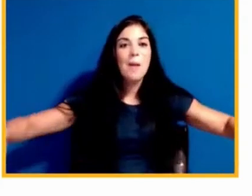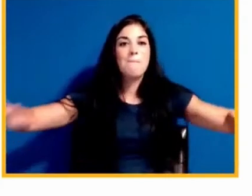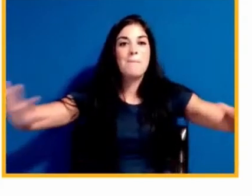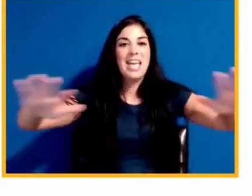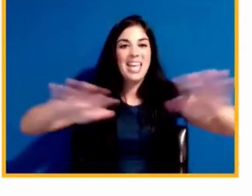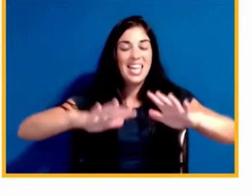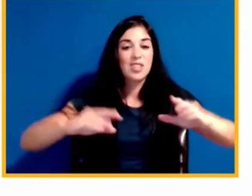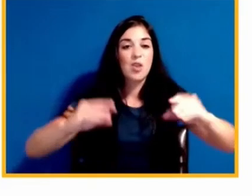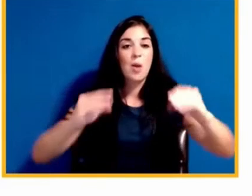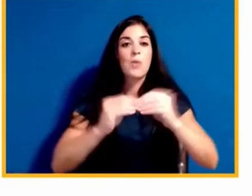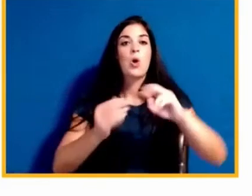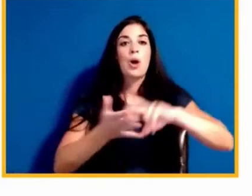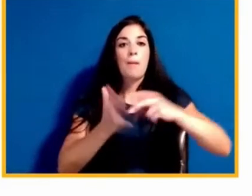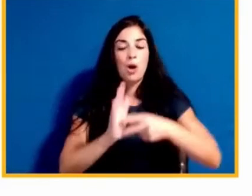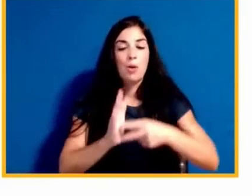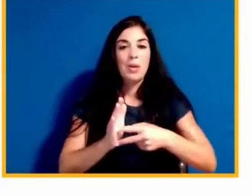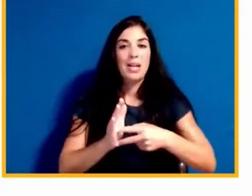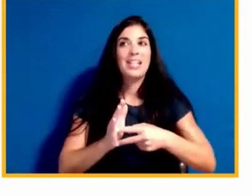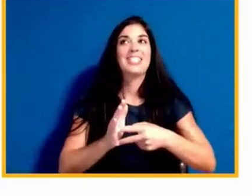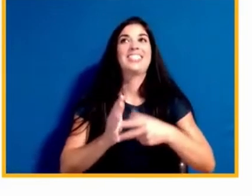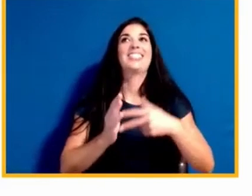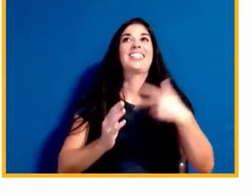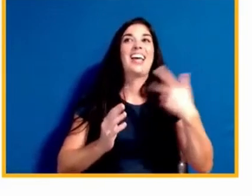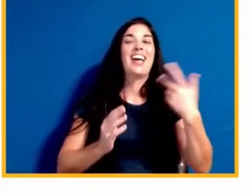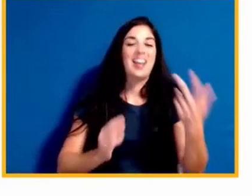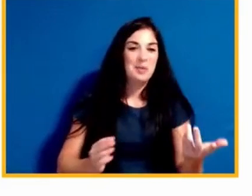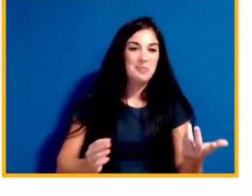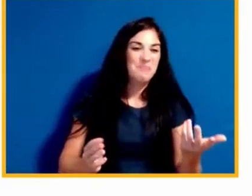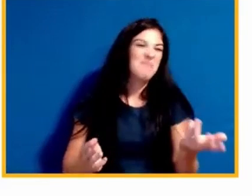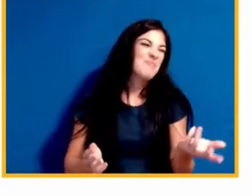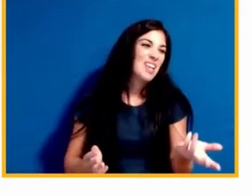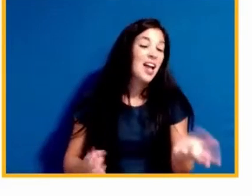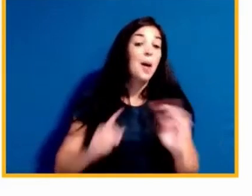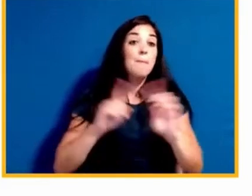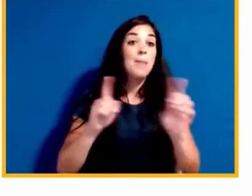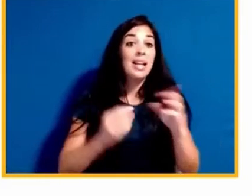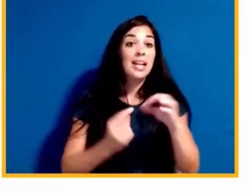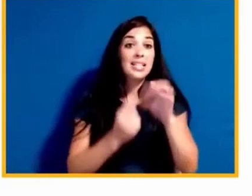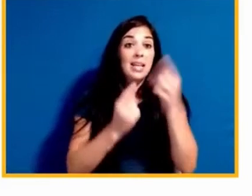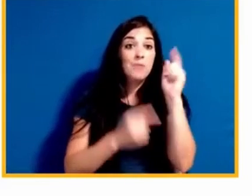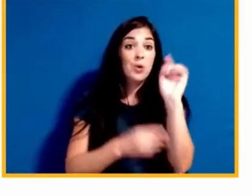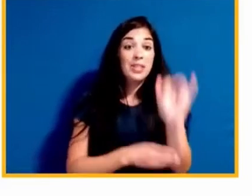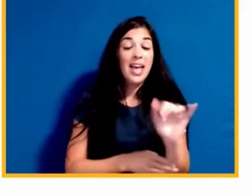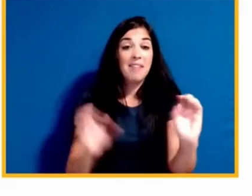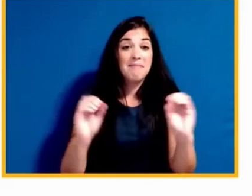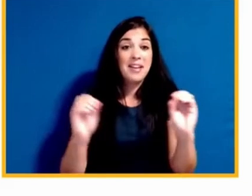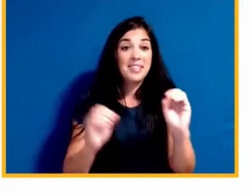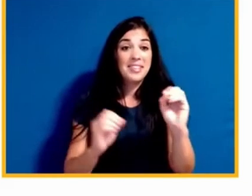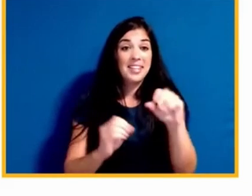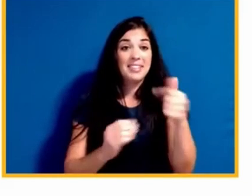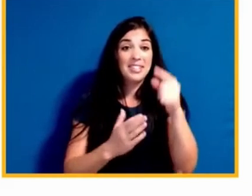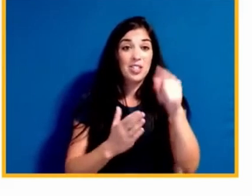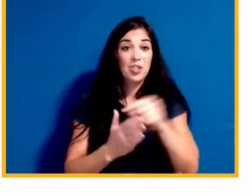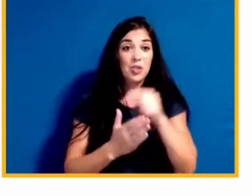purpose and dynamic to it, but beyond that I don't have a whole lot much else to critique on it.